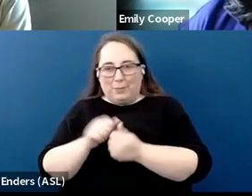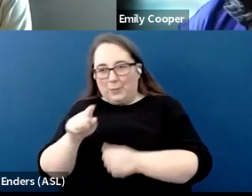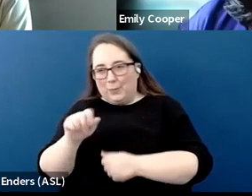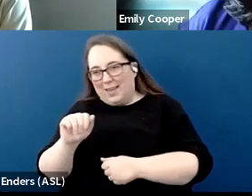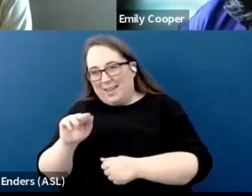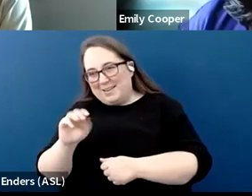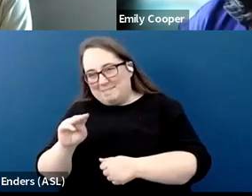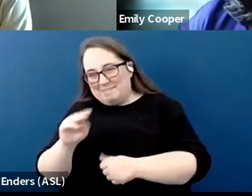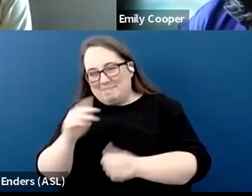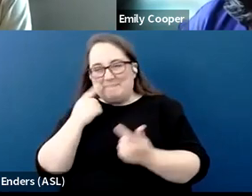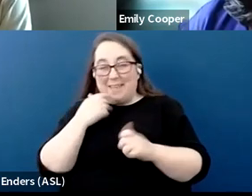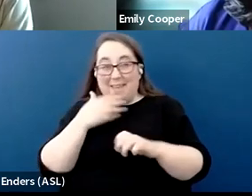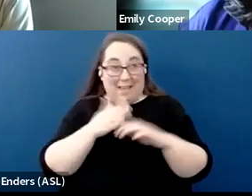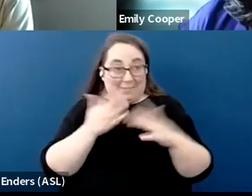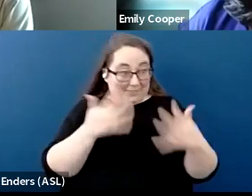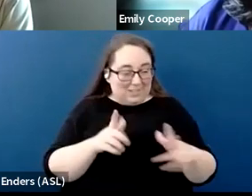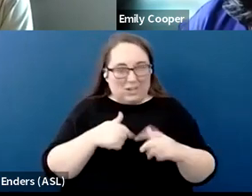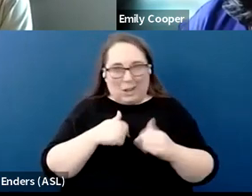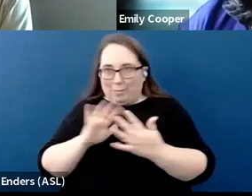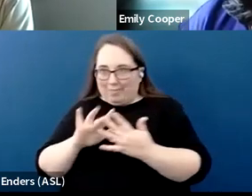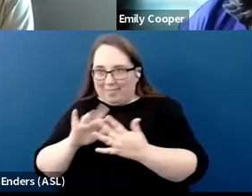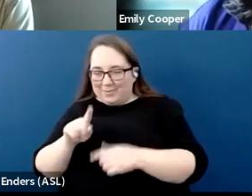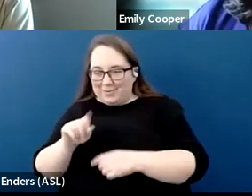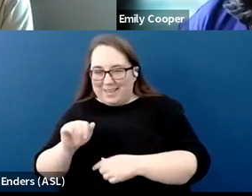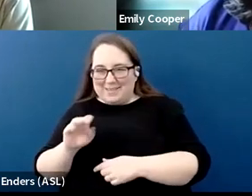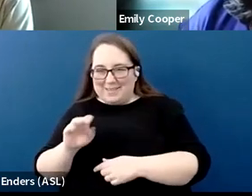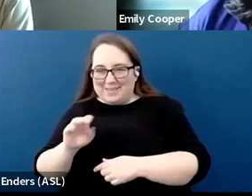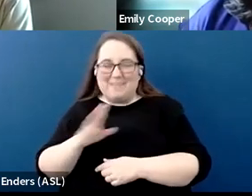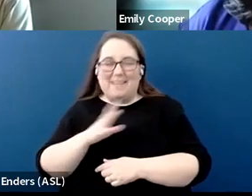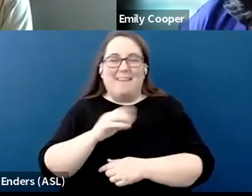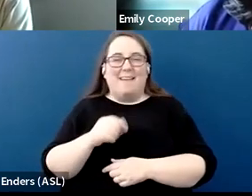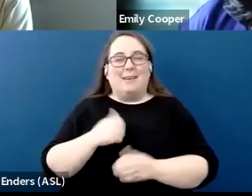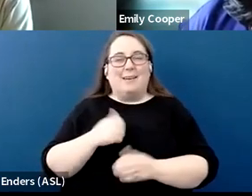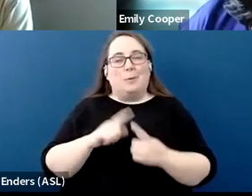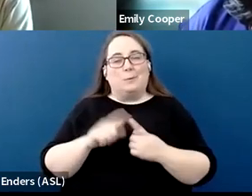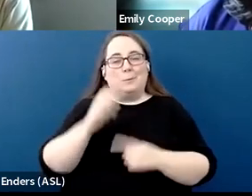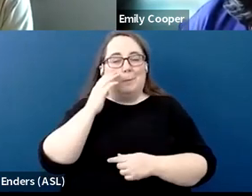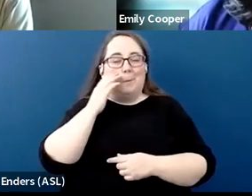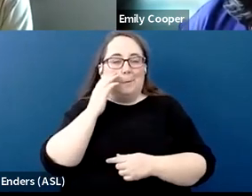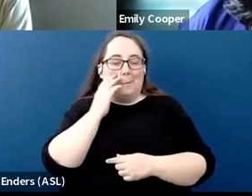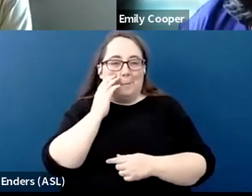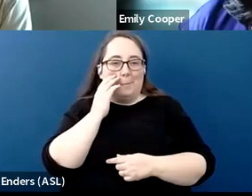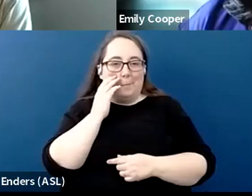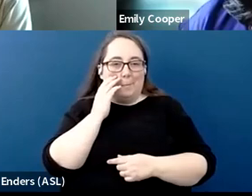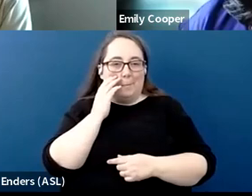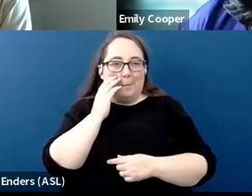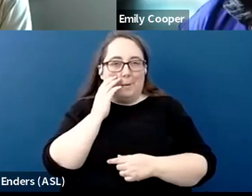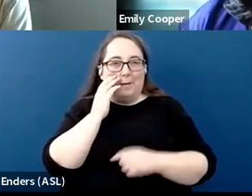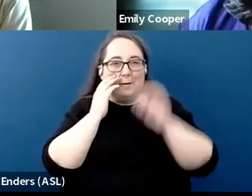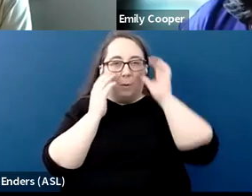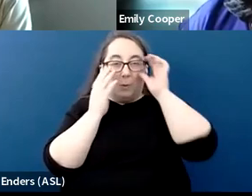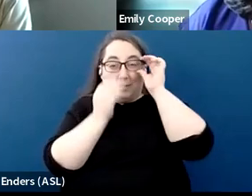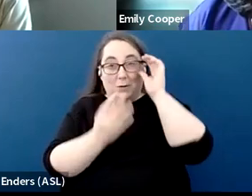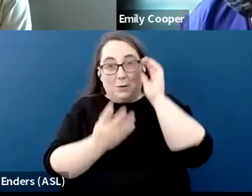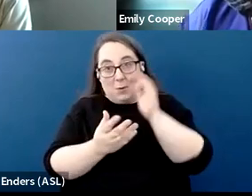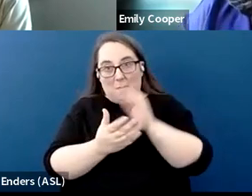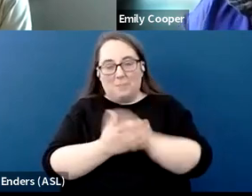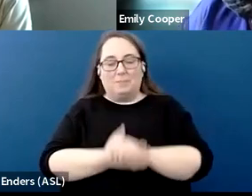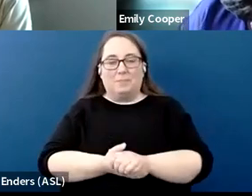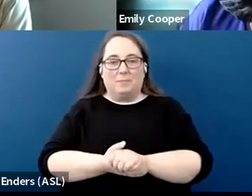EMILY I also want to add that in Massachusetts, as I am sure is the case in other states, vouchers are great but we are having a really